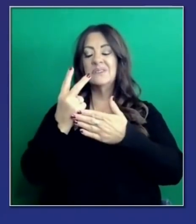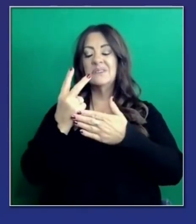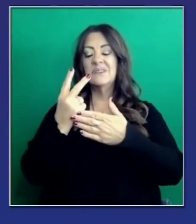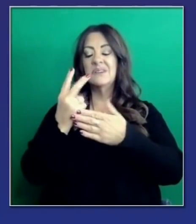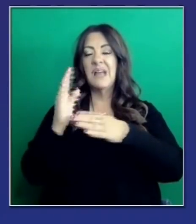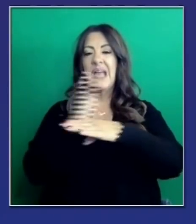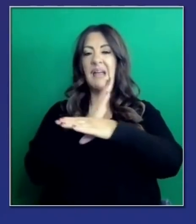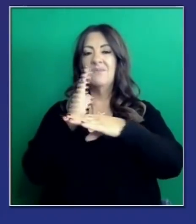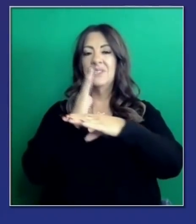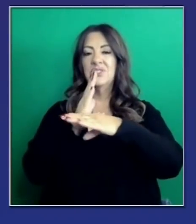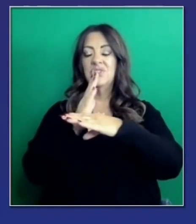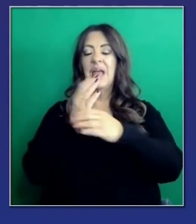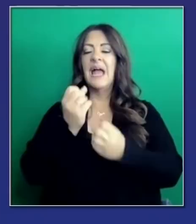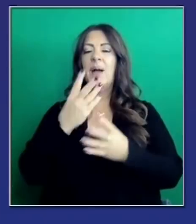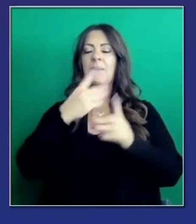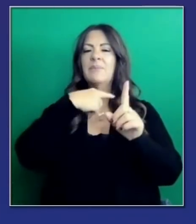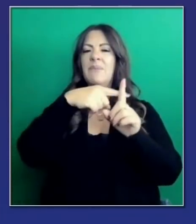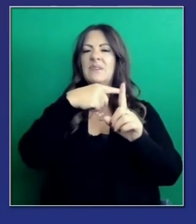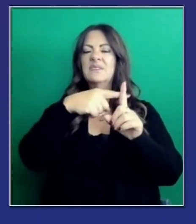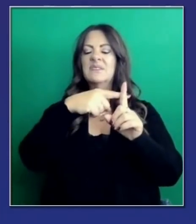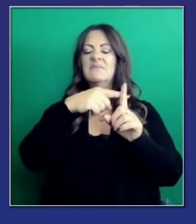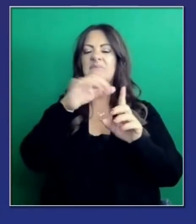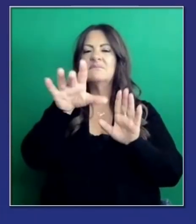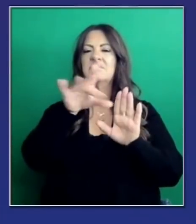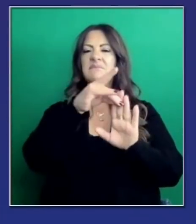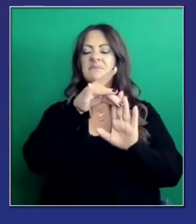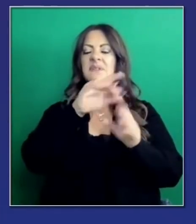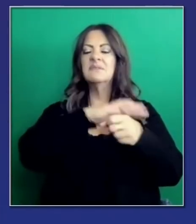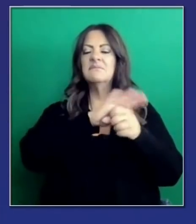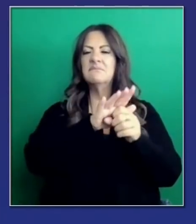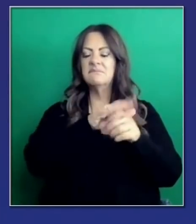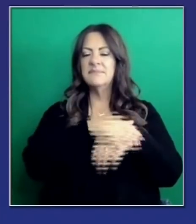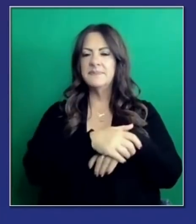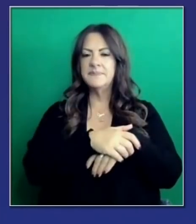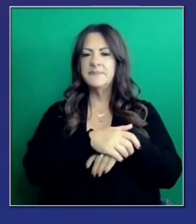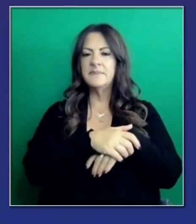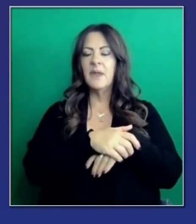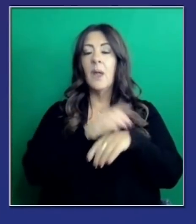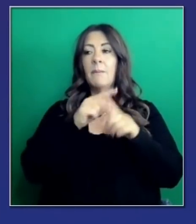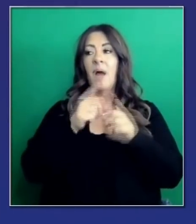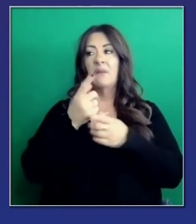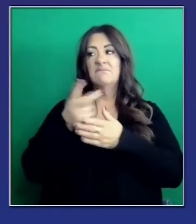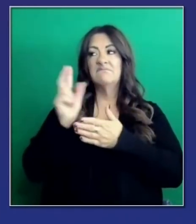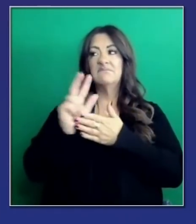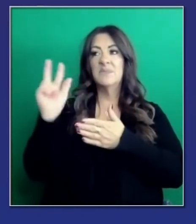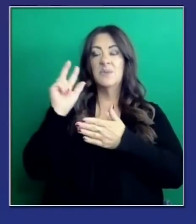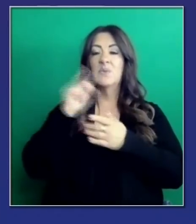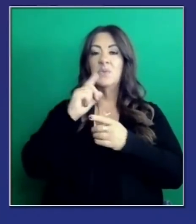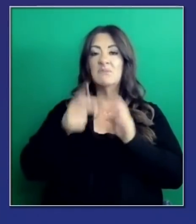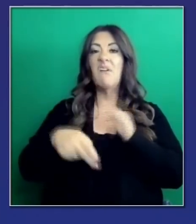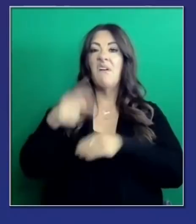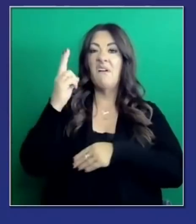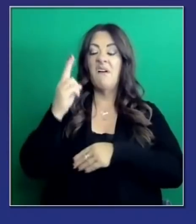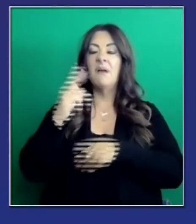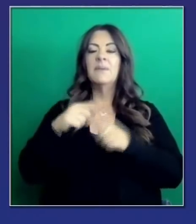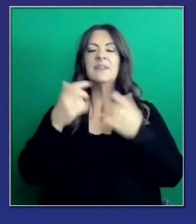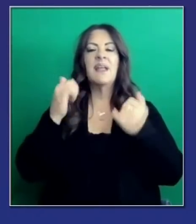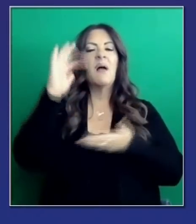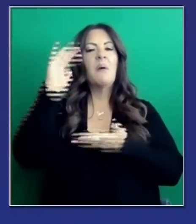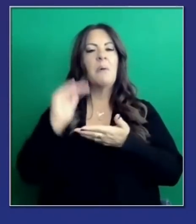TAKE A LOOK AT THE POSITIVITY RATE. THIS IS THE 14 DAY POSITIVITY RATE NOW, DOWN TO SINGLE DIGITS TO 9.4%.